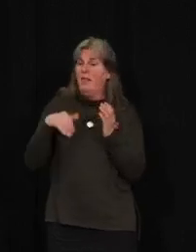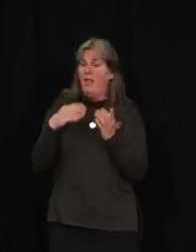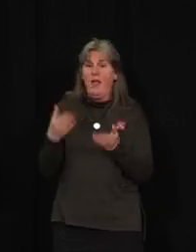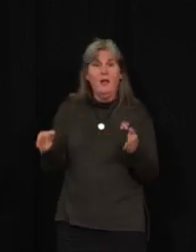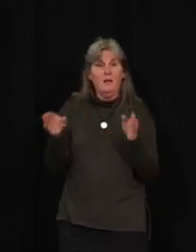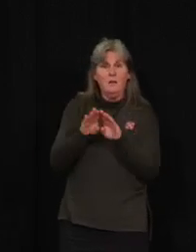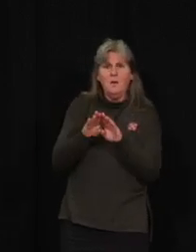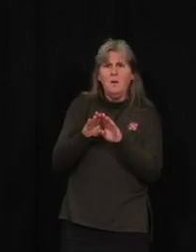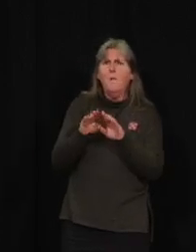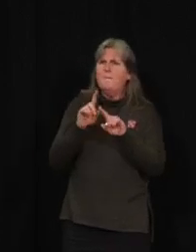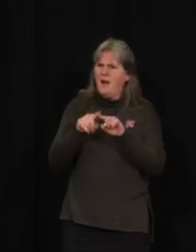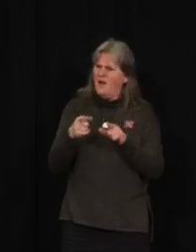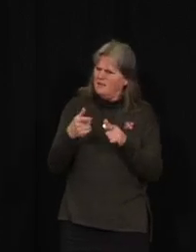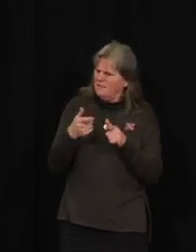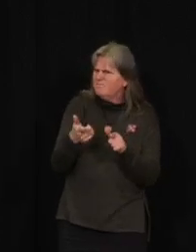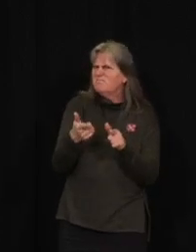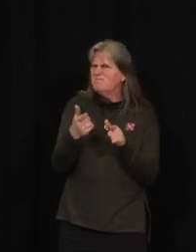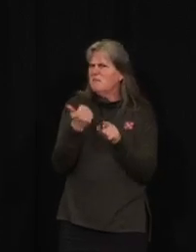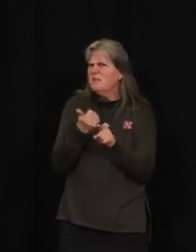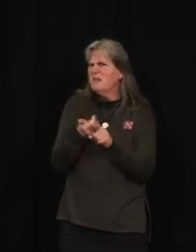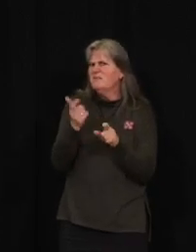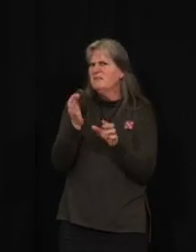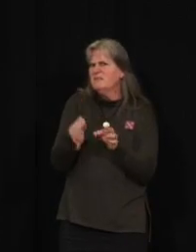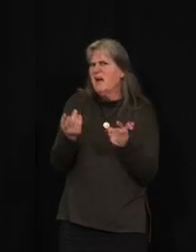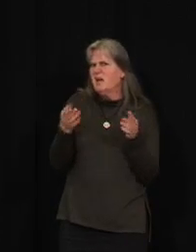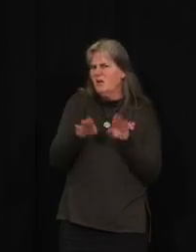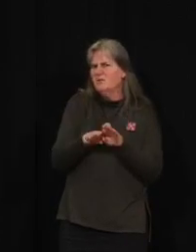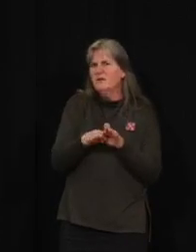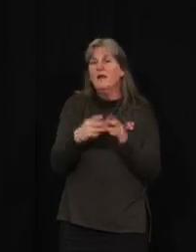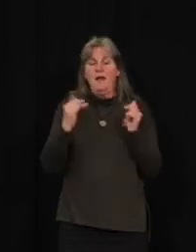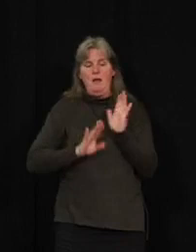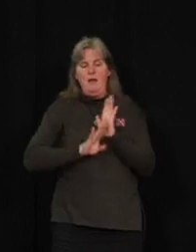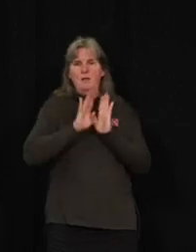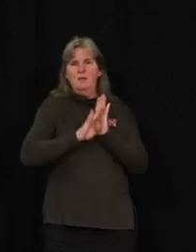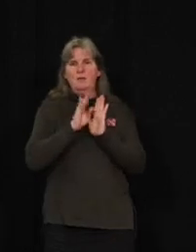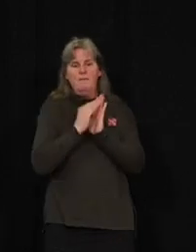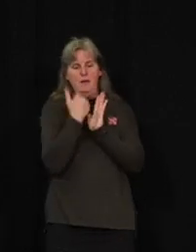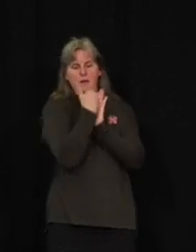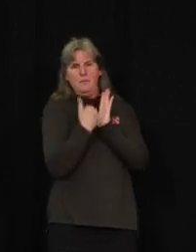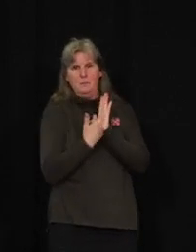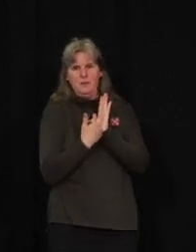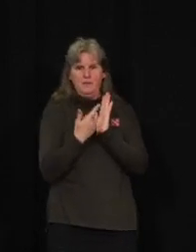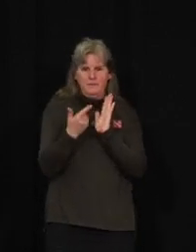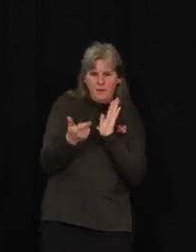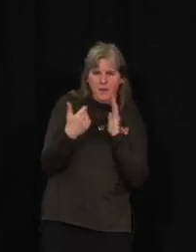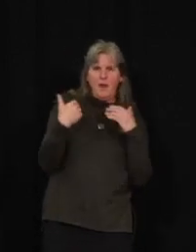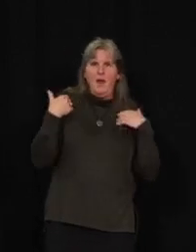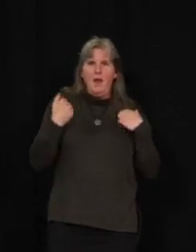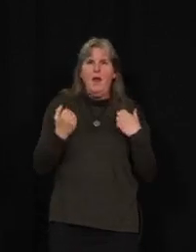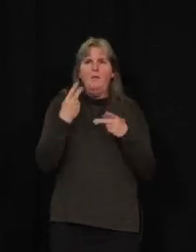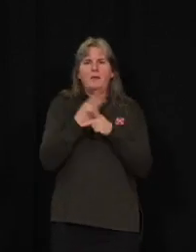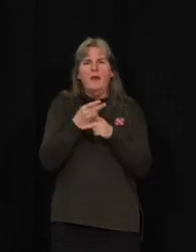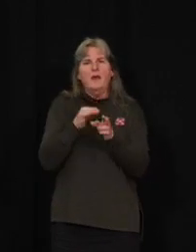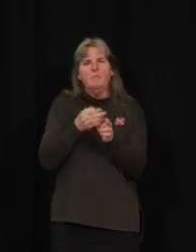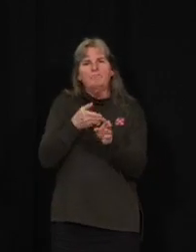providing guidance documents to allied health professionals who are advised that as long as they can adhere to these guidelines